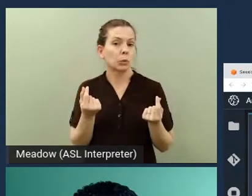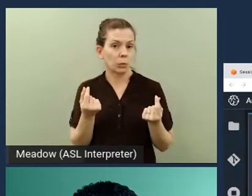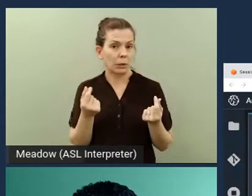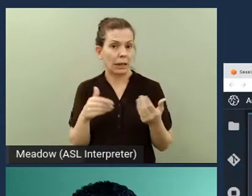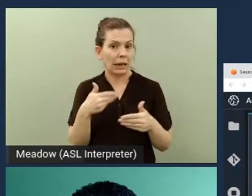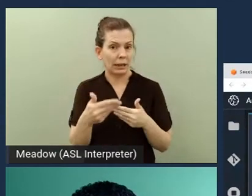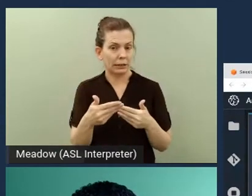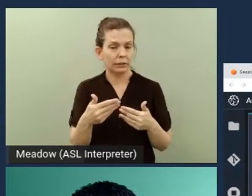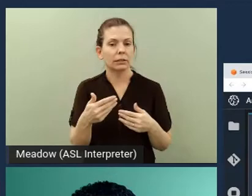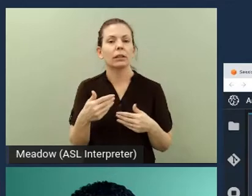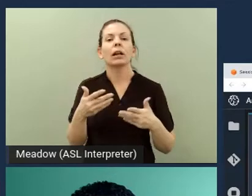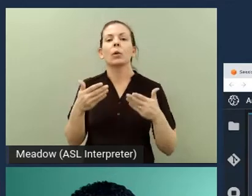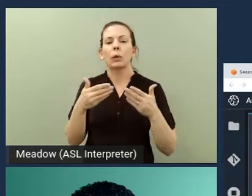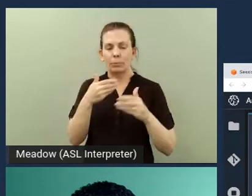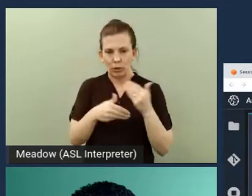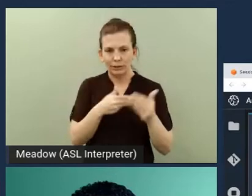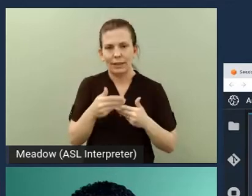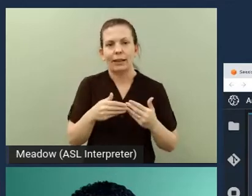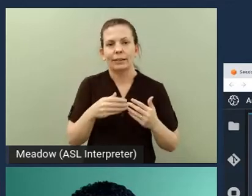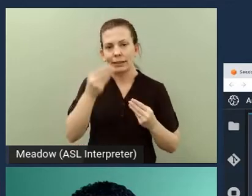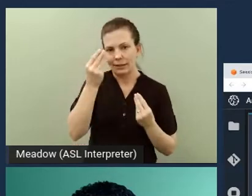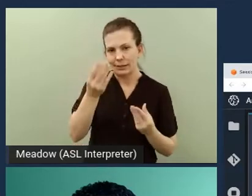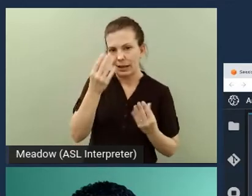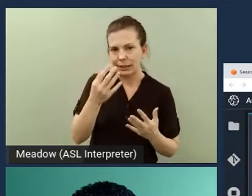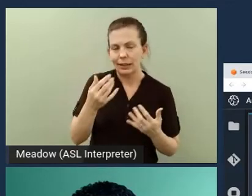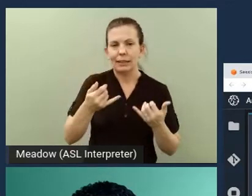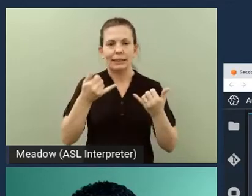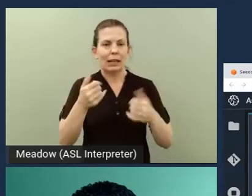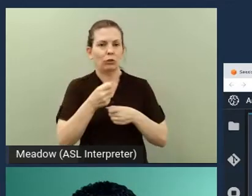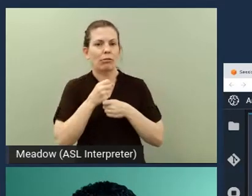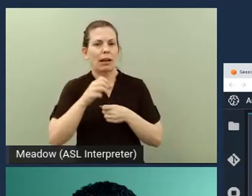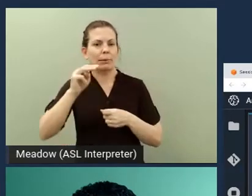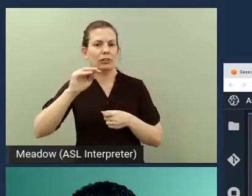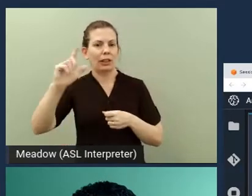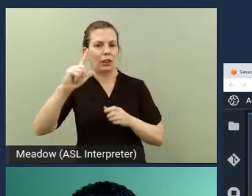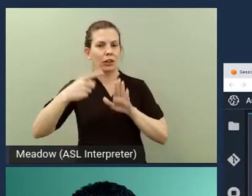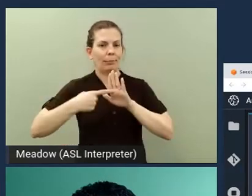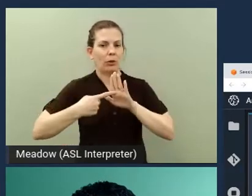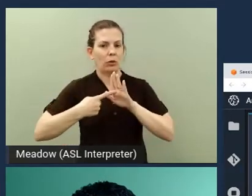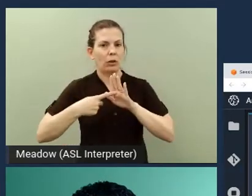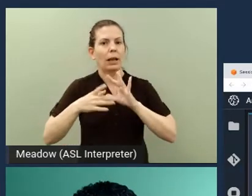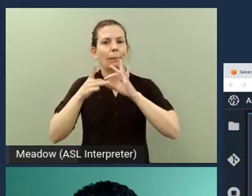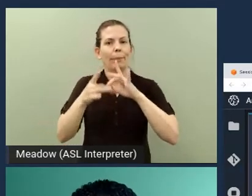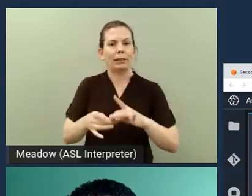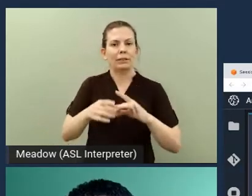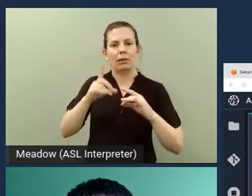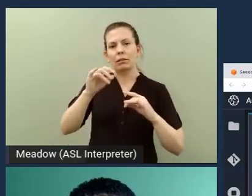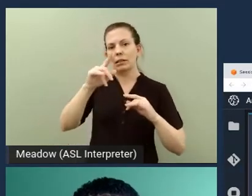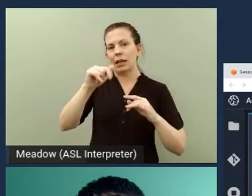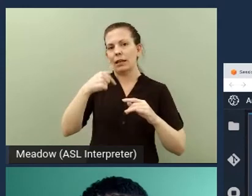pre-processed this data, we now need to create a machine learning model based on the data that we have received.